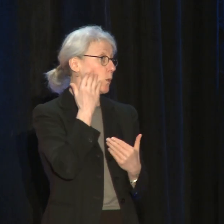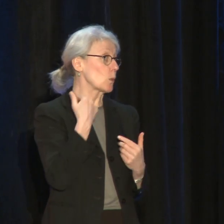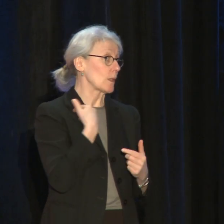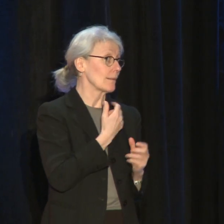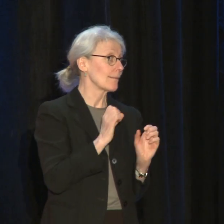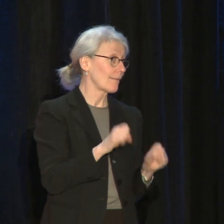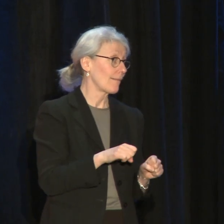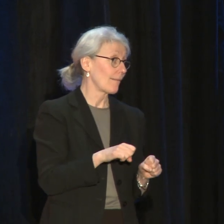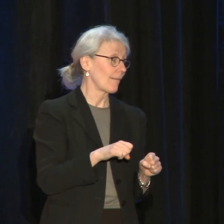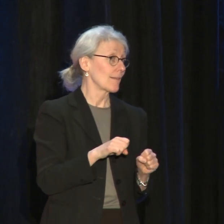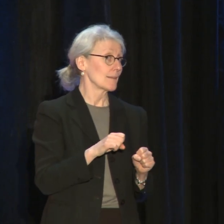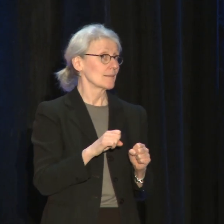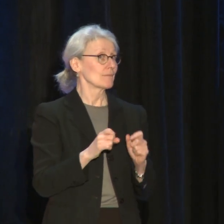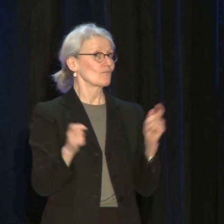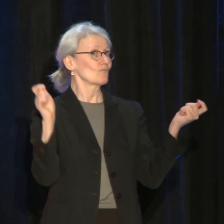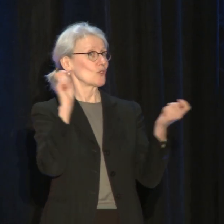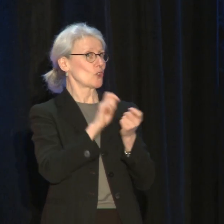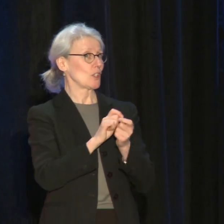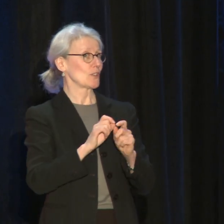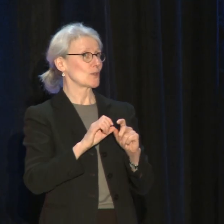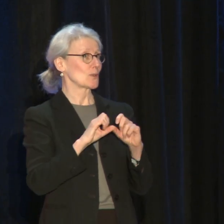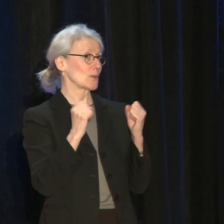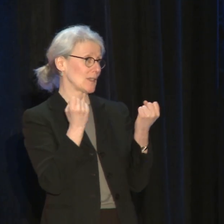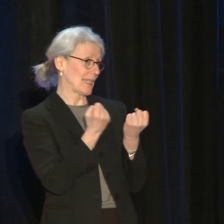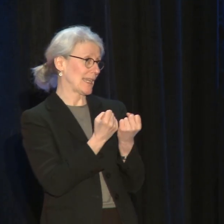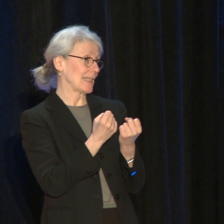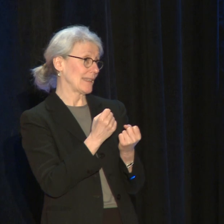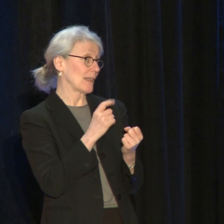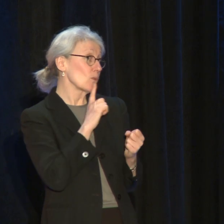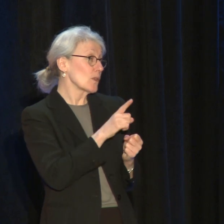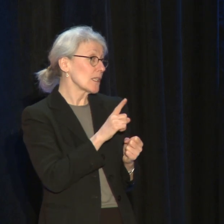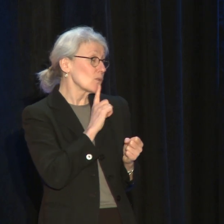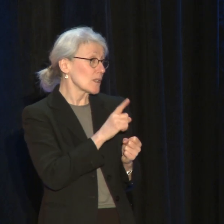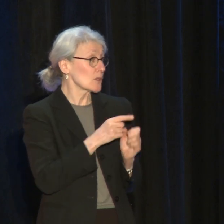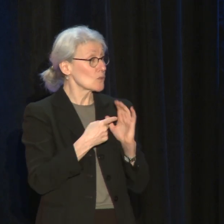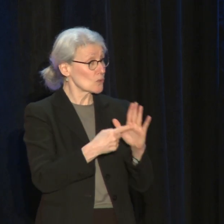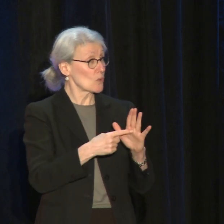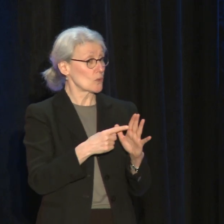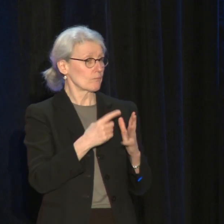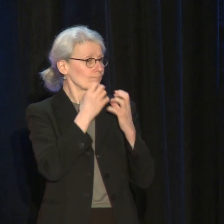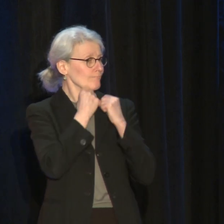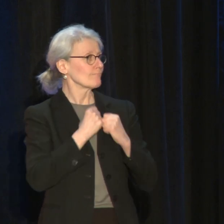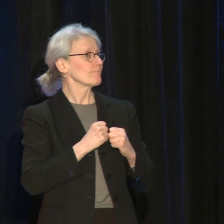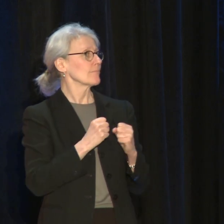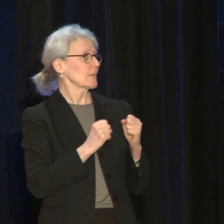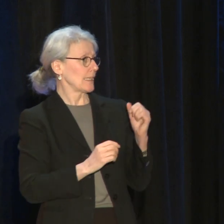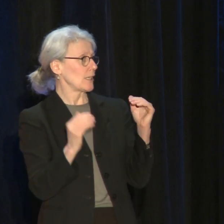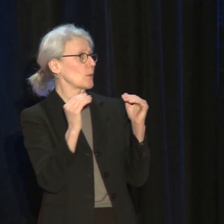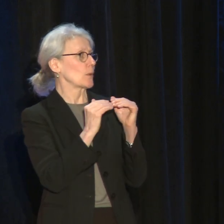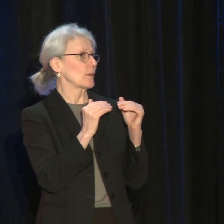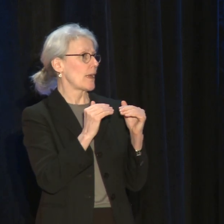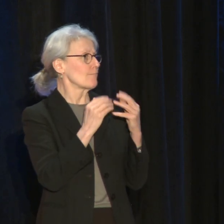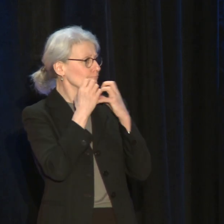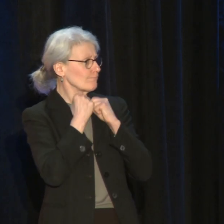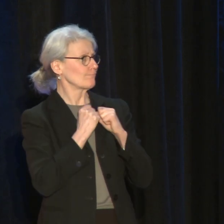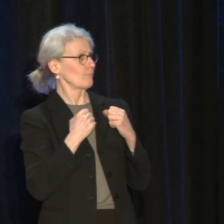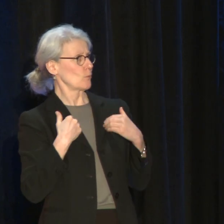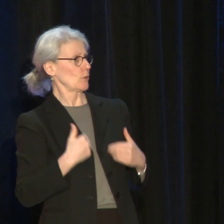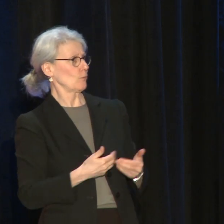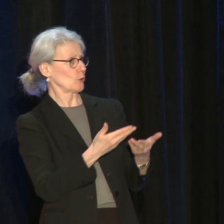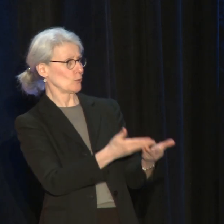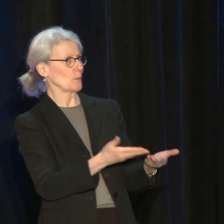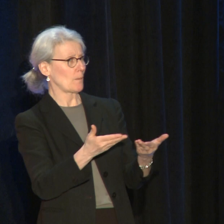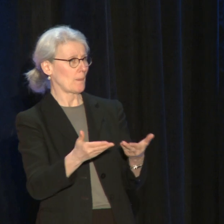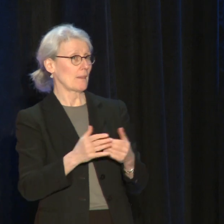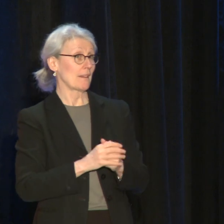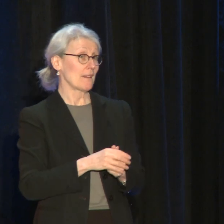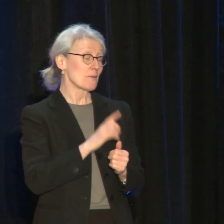a society that is truly caring, truly equal, truly humane. And I'm so grateful that West